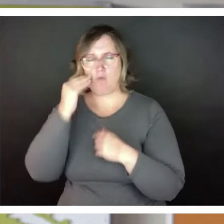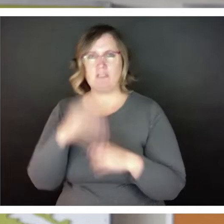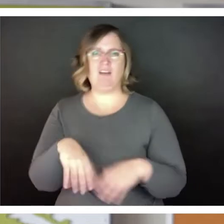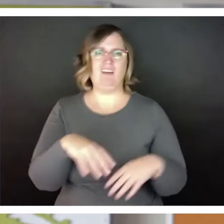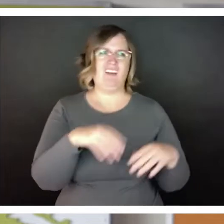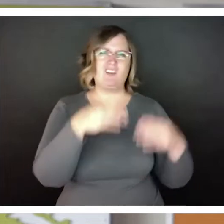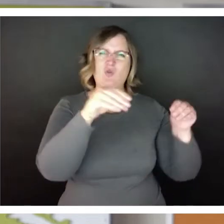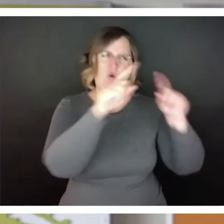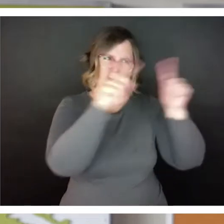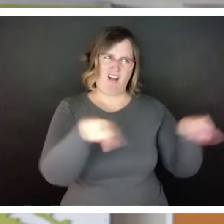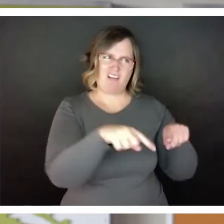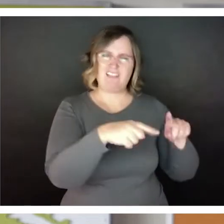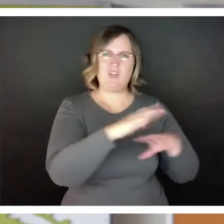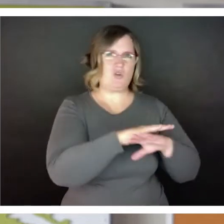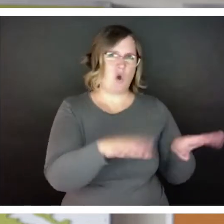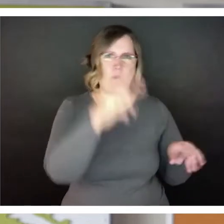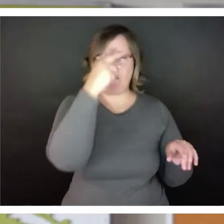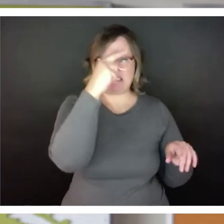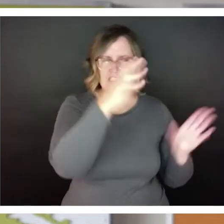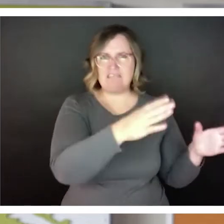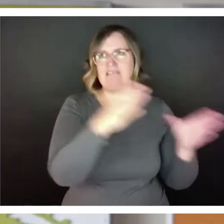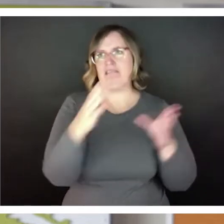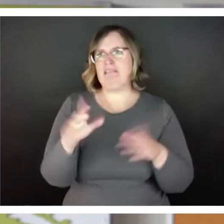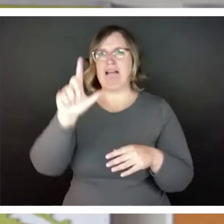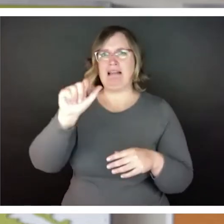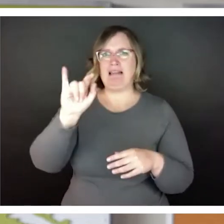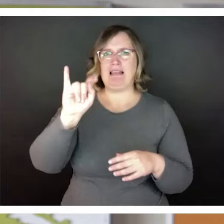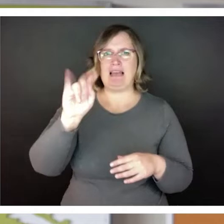greeted returning Latinx soldiers who'd earned medals for bravery.